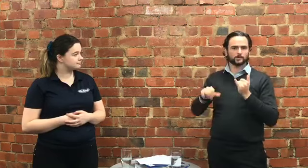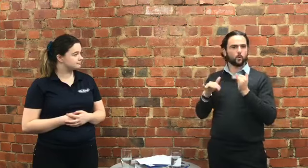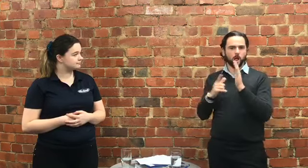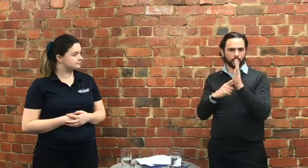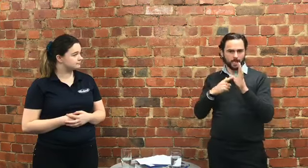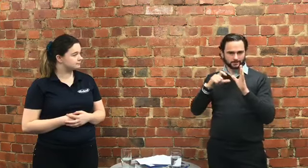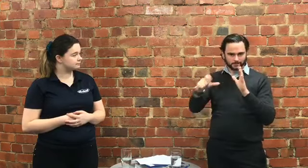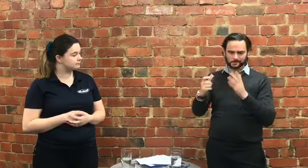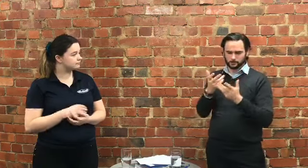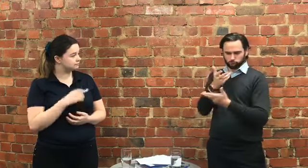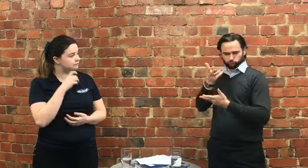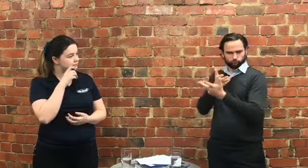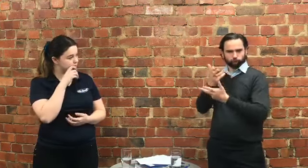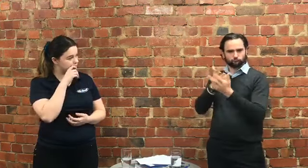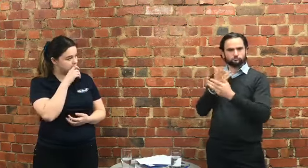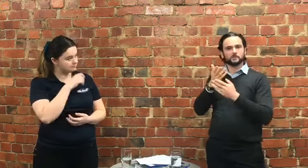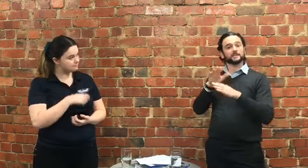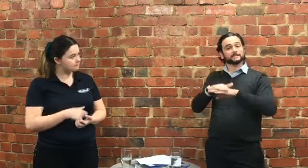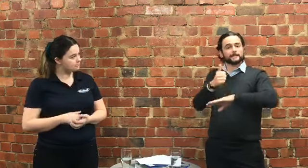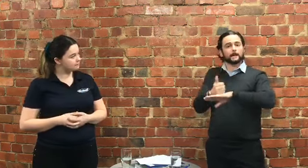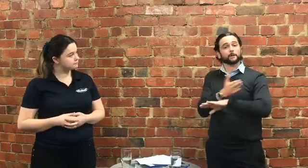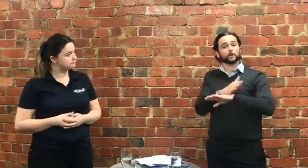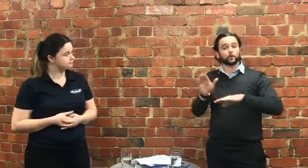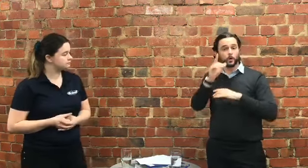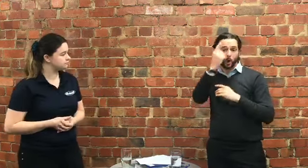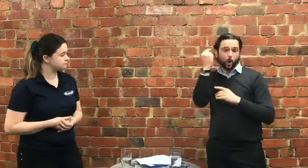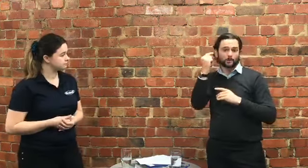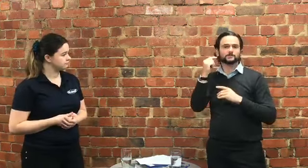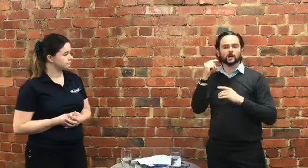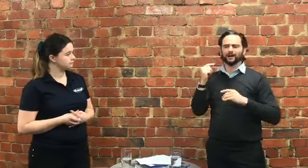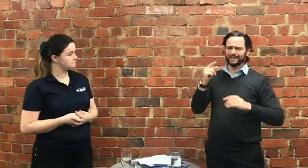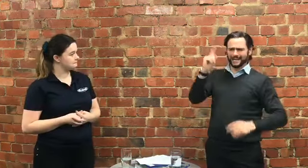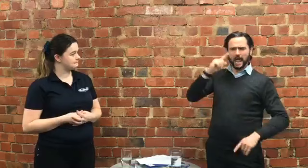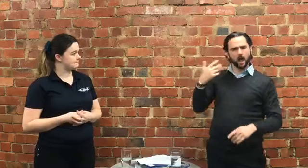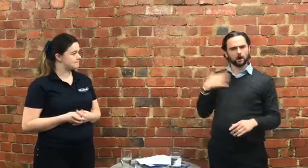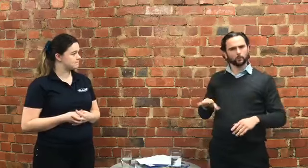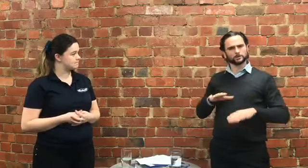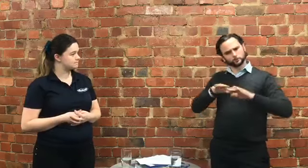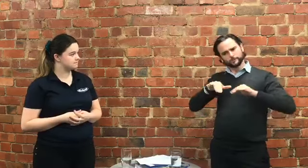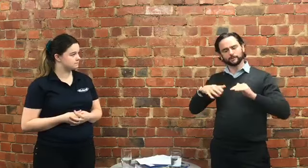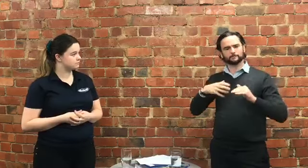and that means you'll have another meeting with the LAC, the local area co-ordinator,